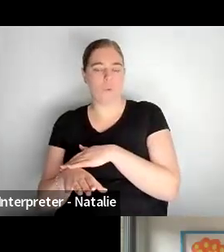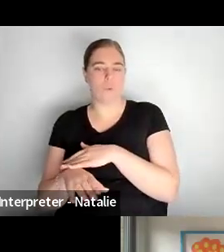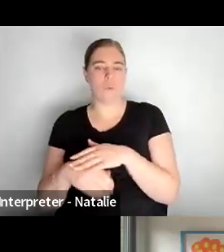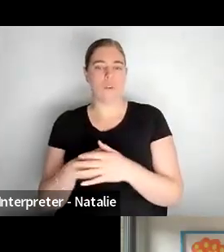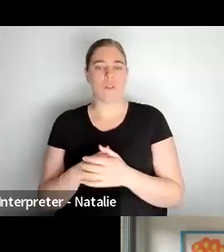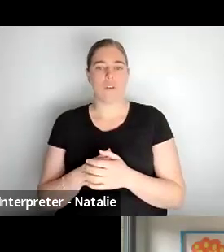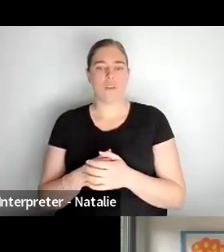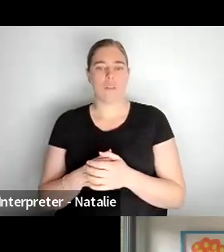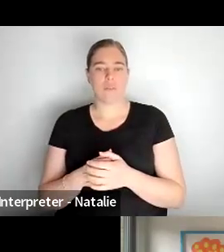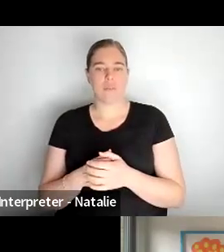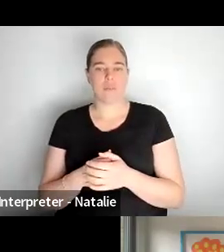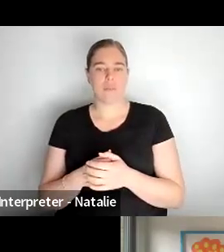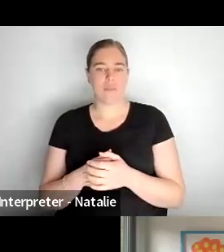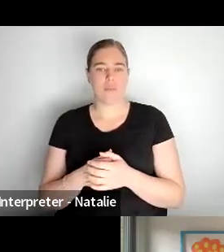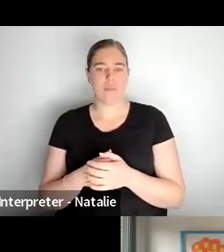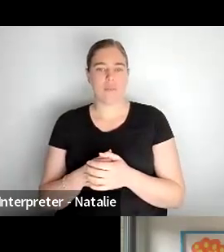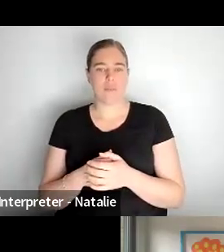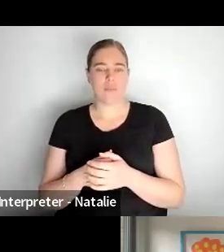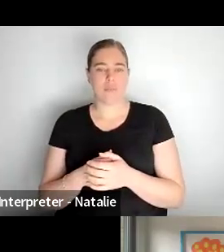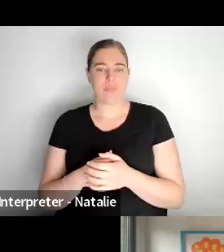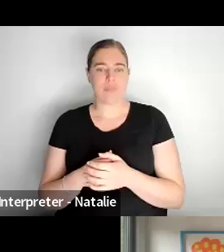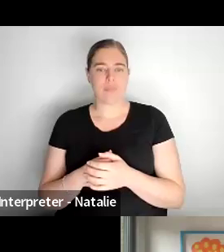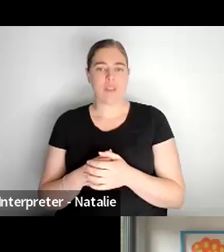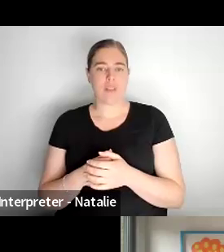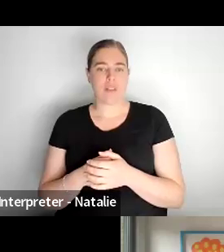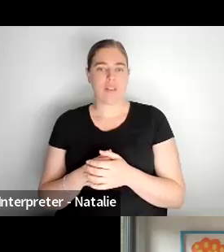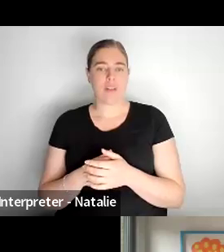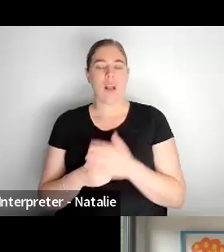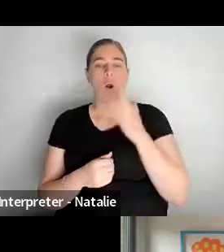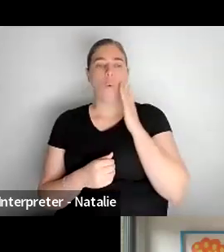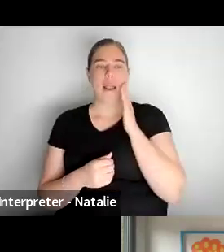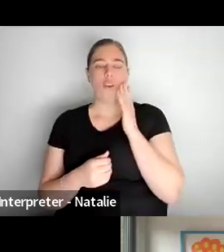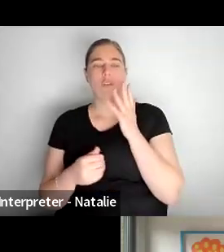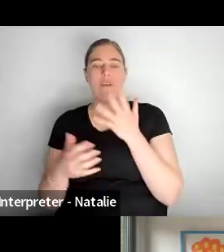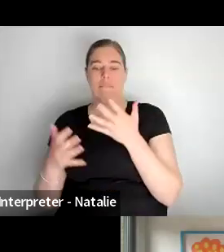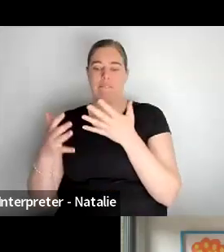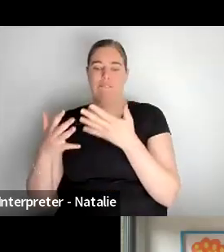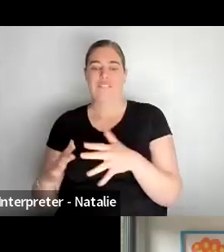As you go, and it's not like you are taking any shortcuts, but you are familiar with the layout